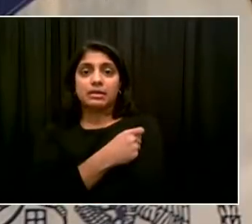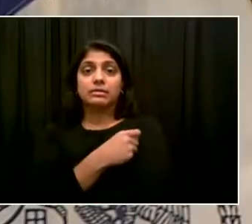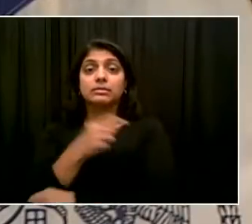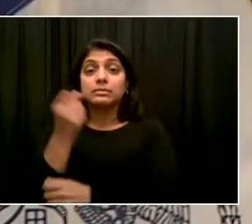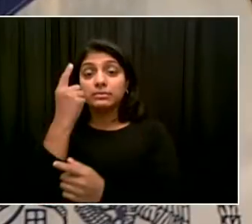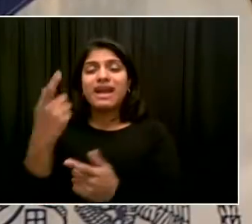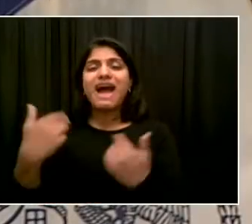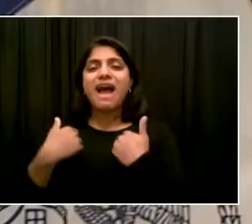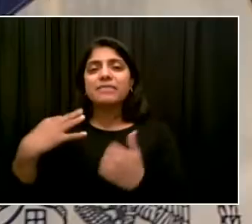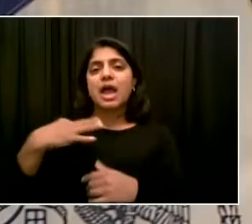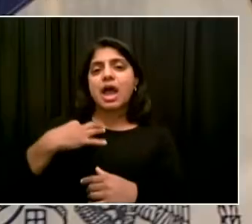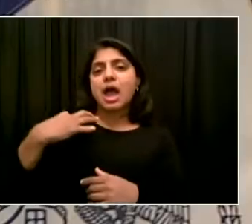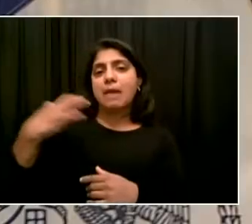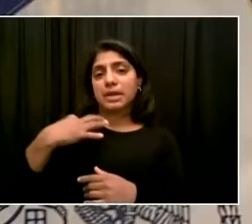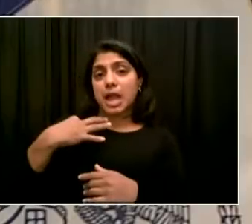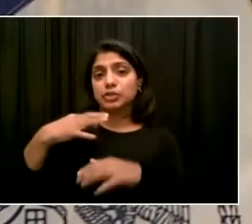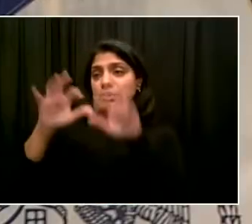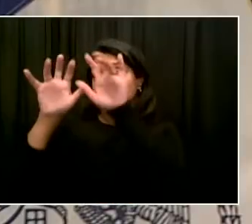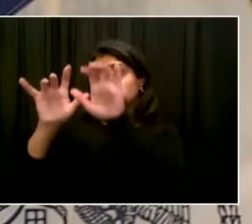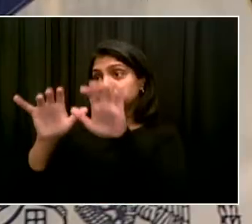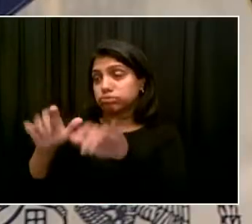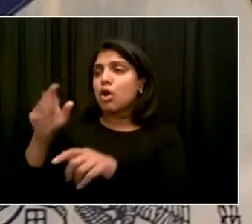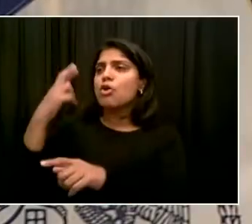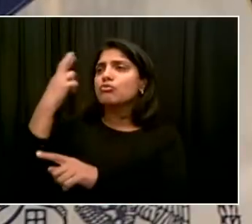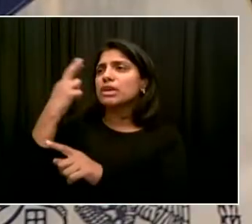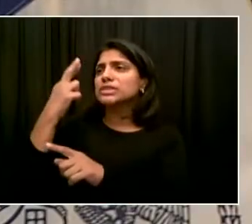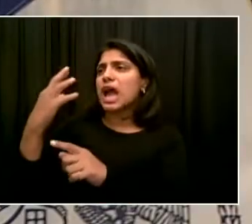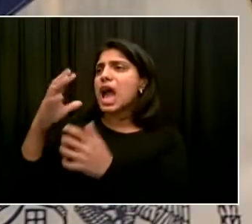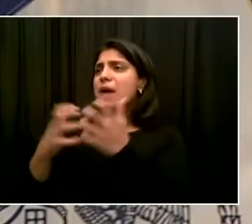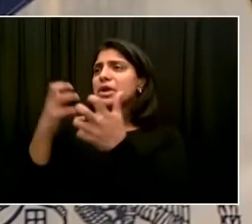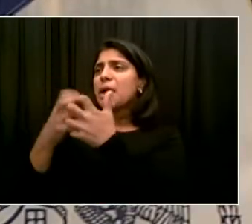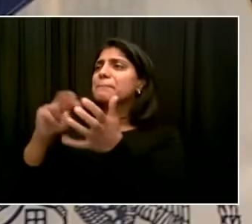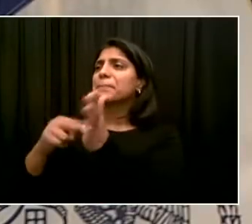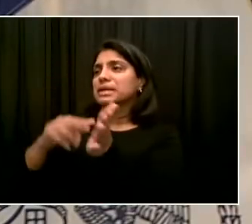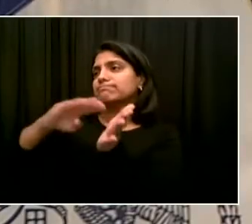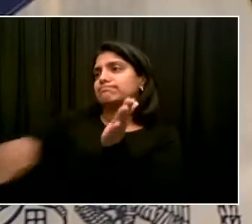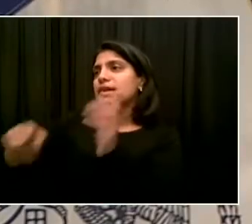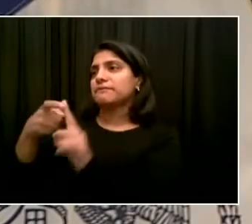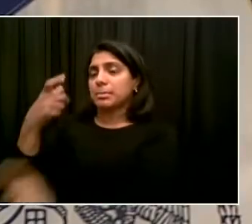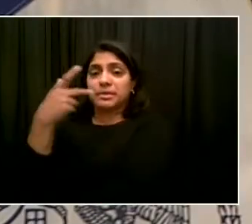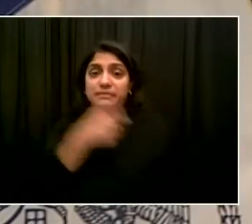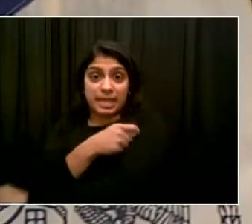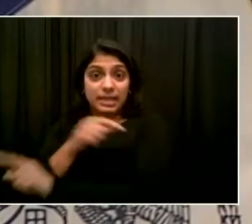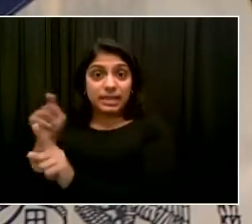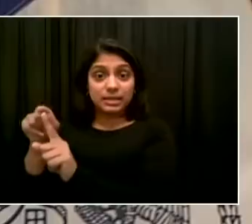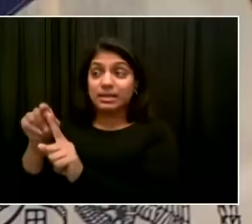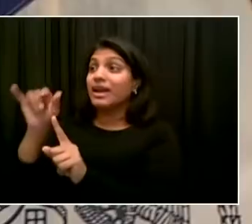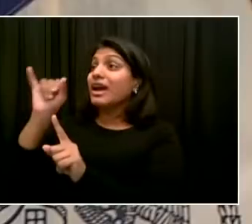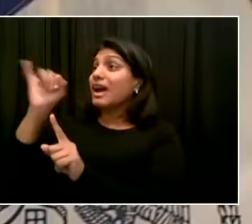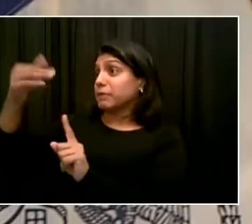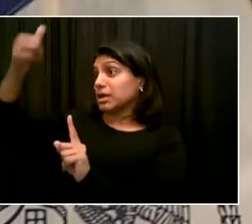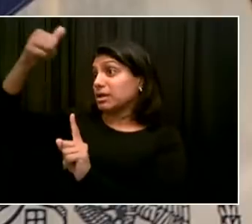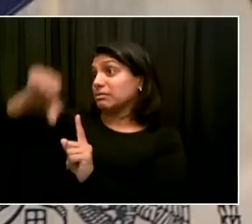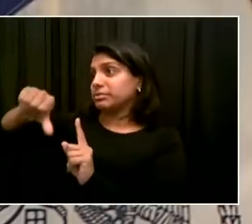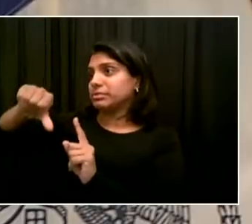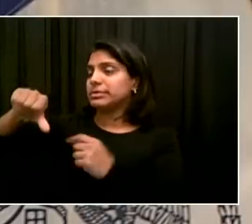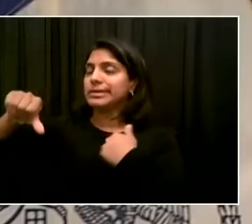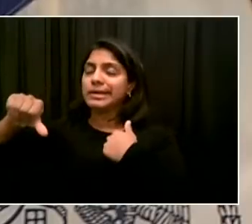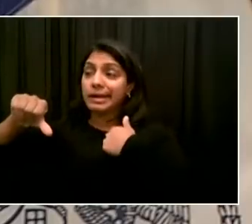REASONABLE ACCOMMODATN,IO VAST MAJORITY THE PEOPLE JUST GET VACCINATED DON'T EVEN ATTEMPT REASONABLE ACCOMMODATION. OF SOMEW HO DO, SOME GET APPROEVD, MANY